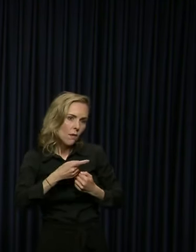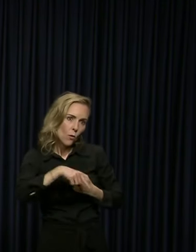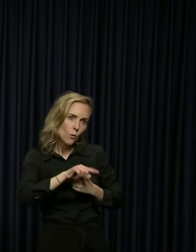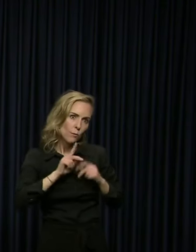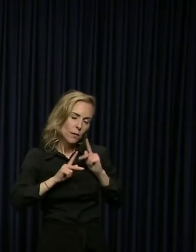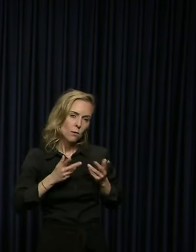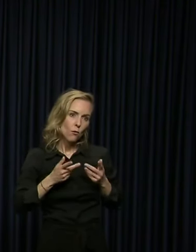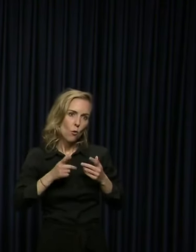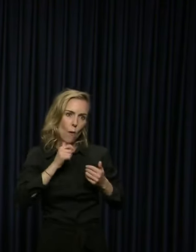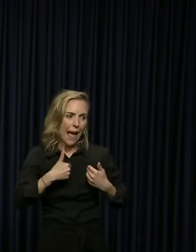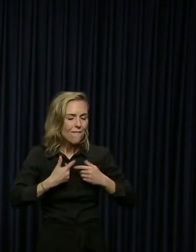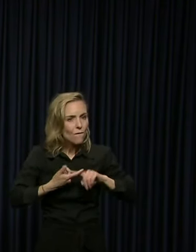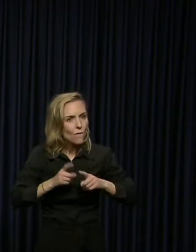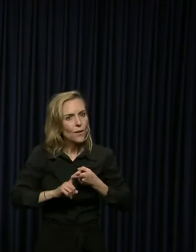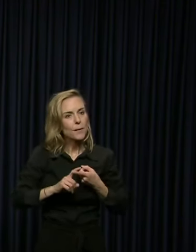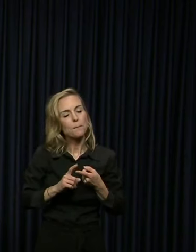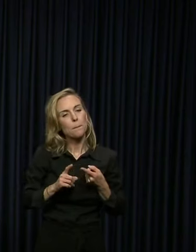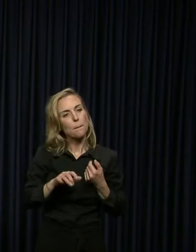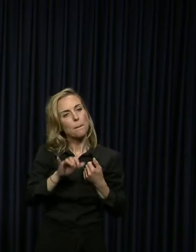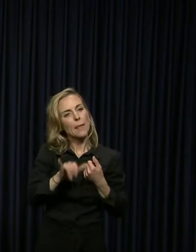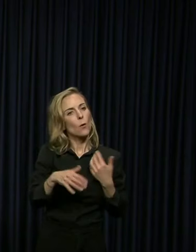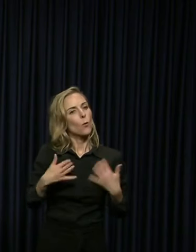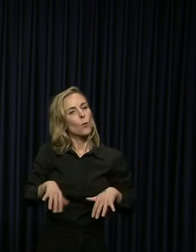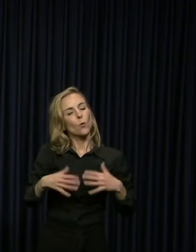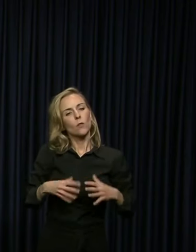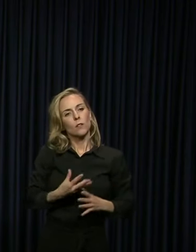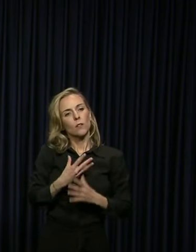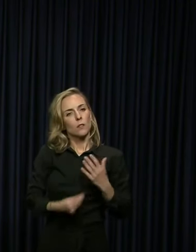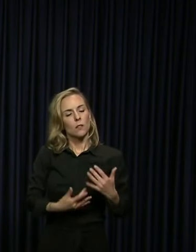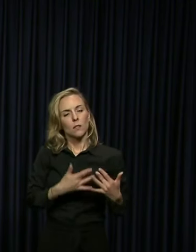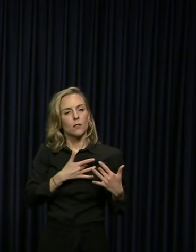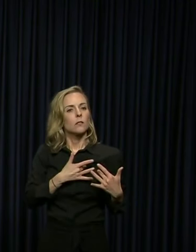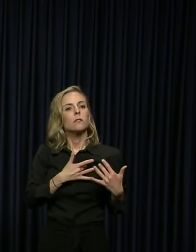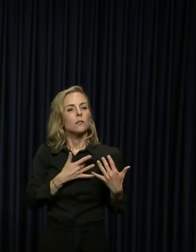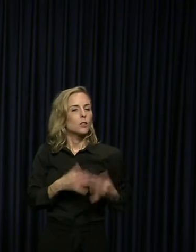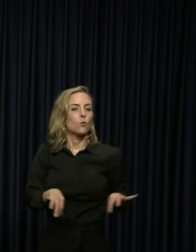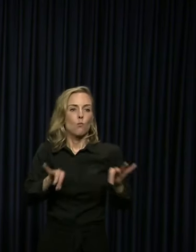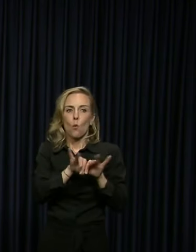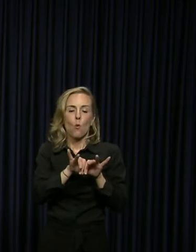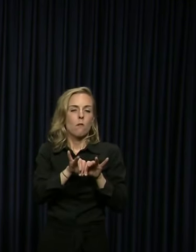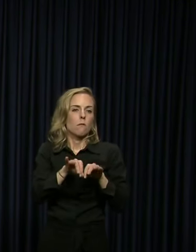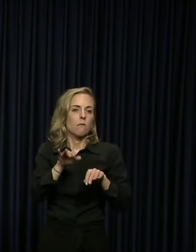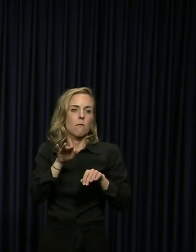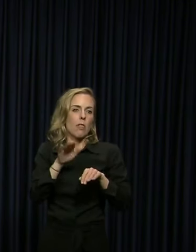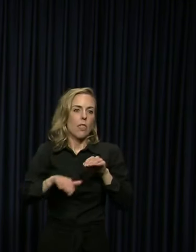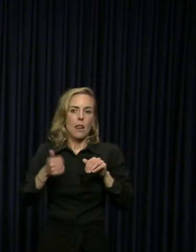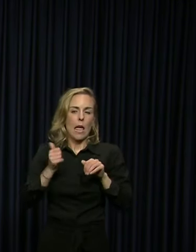WROTE A REAL NICE ARTICLE ABOUT HIM THAT INCLUDES A LOT OF